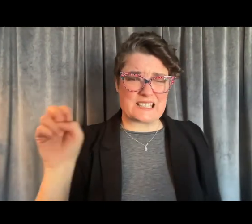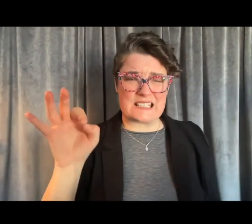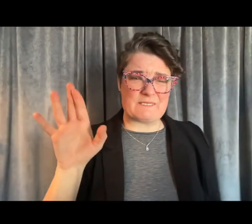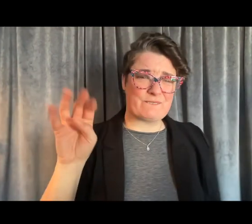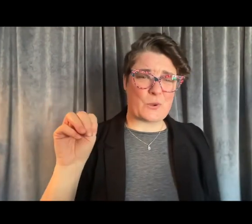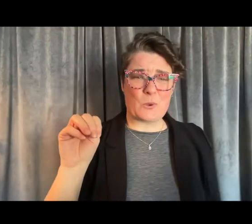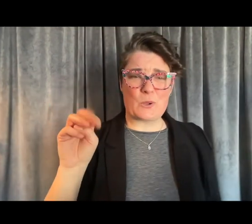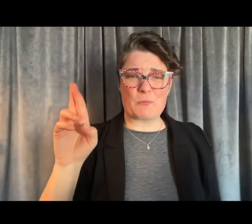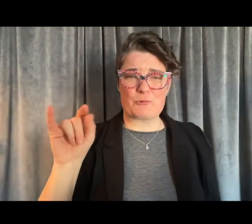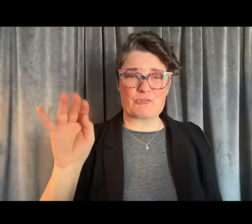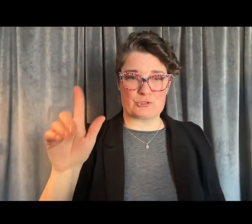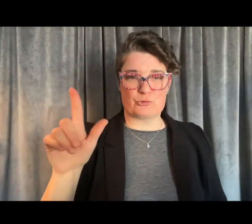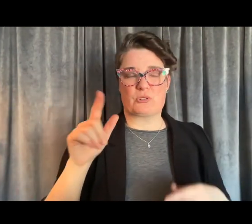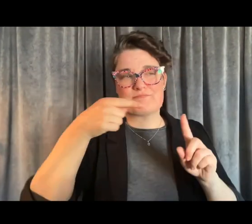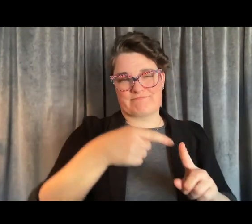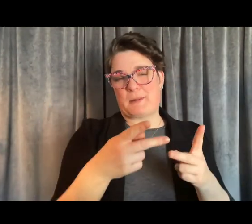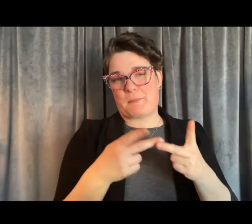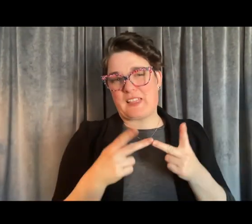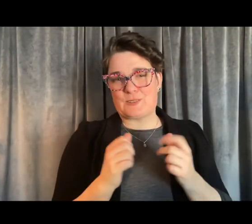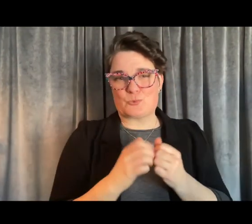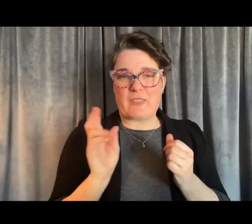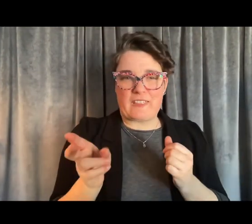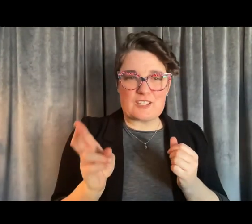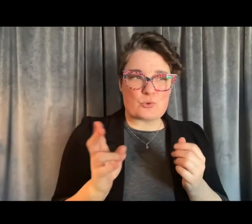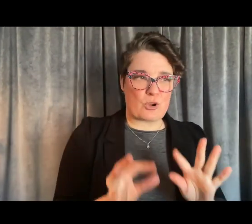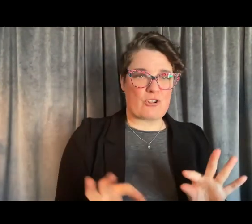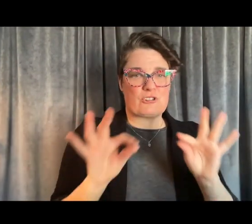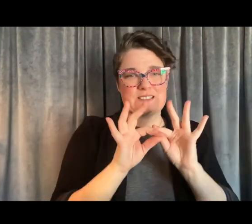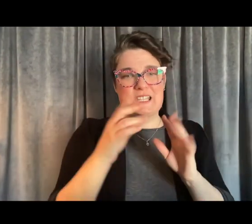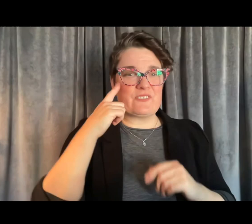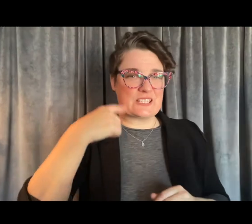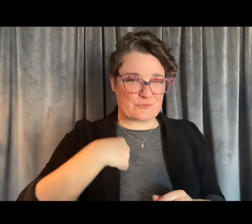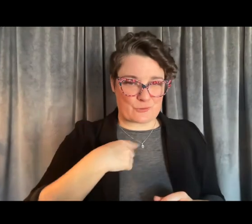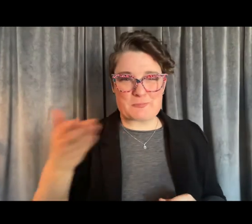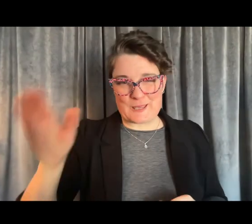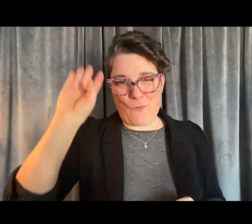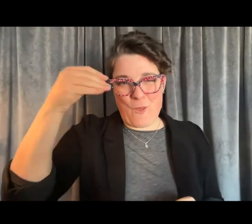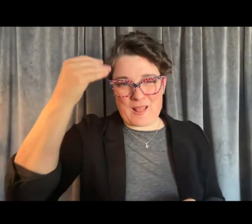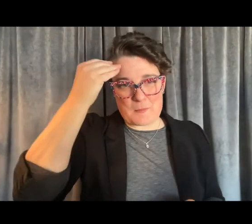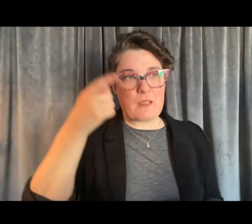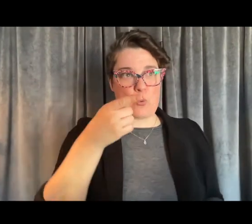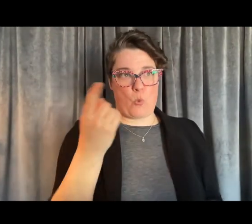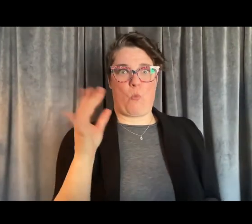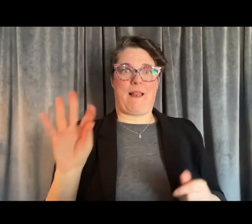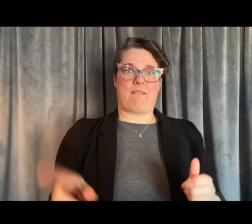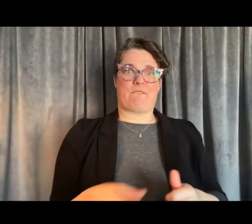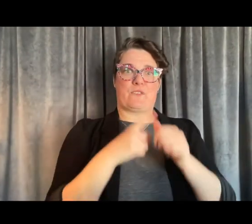historical significance for me in Olympia. I think you were one of the first people that I knew who was really down